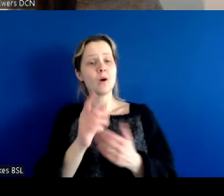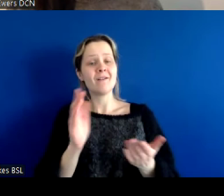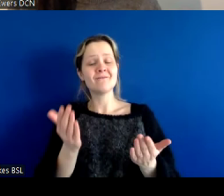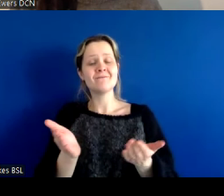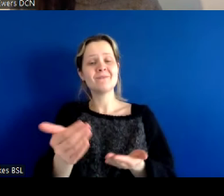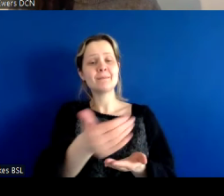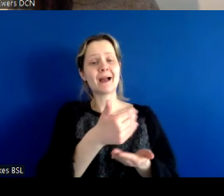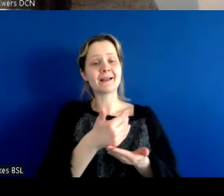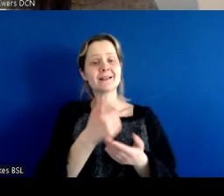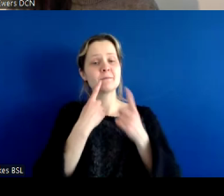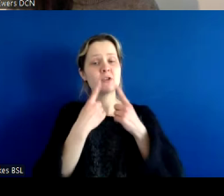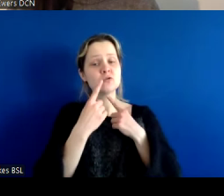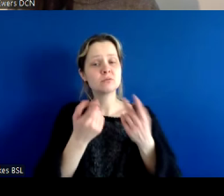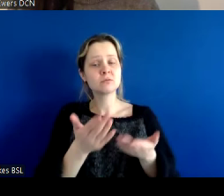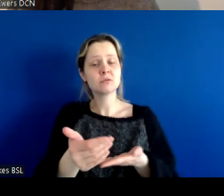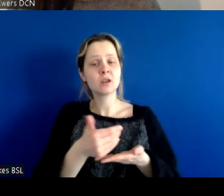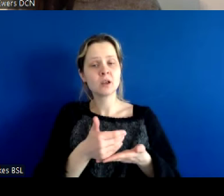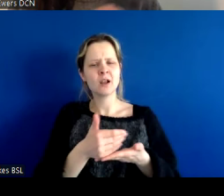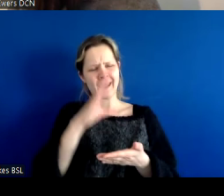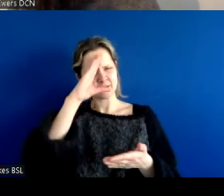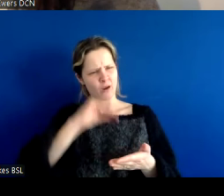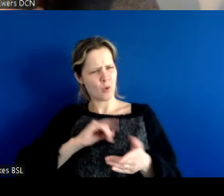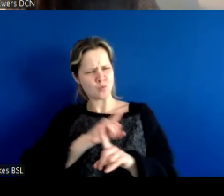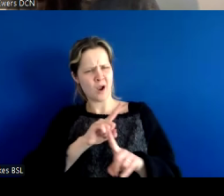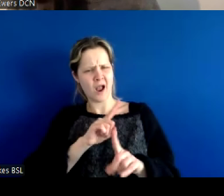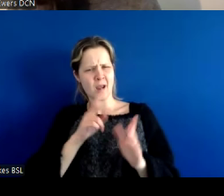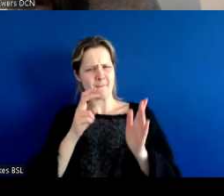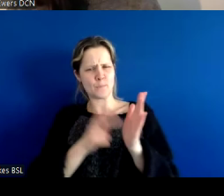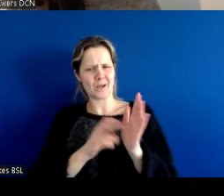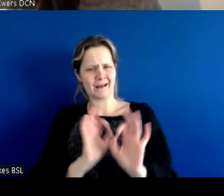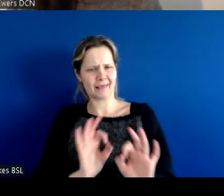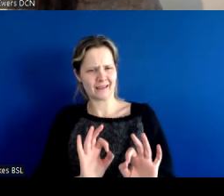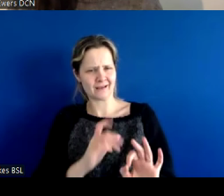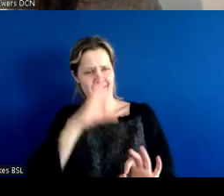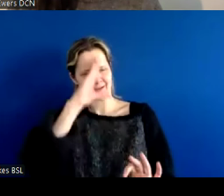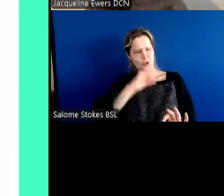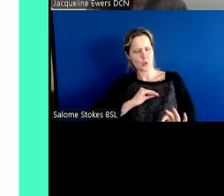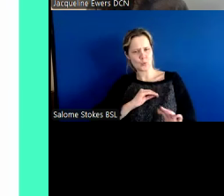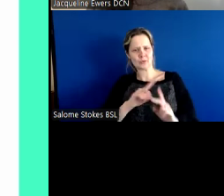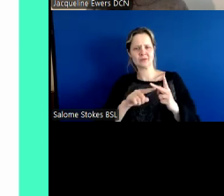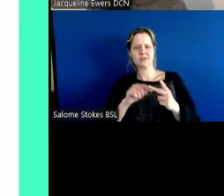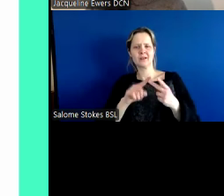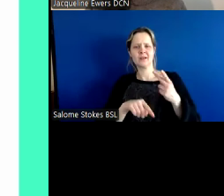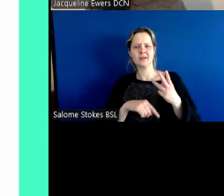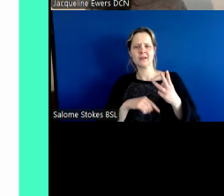"Let us know what's stopping you from booking by getting in touch." Let us know. Of course,